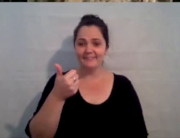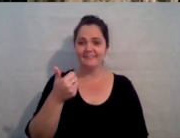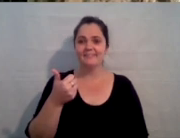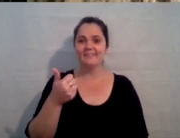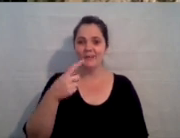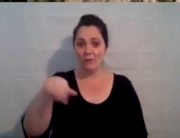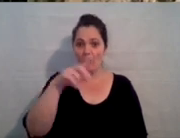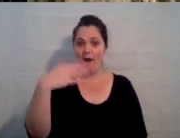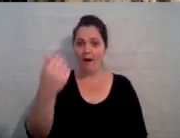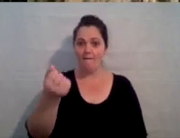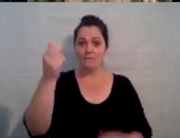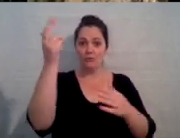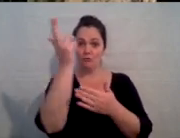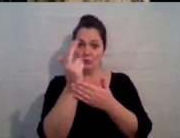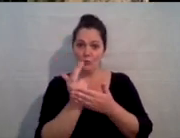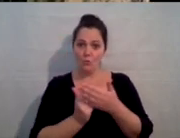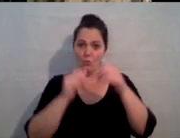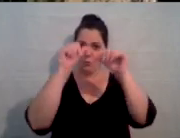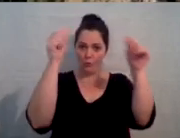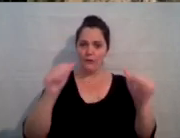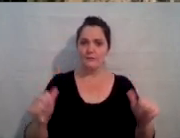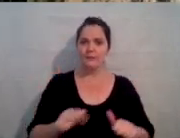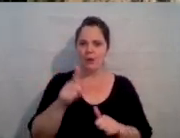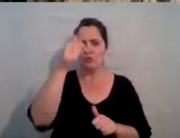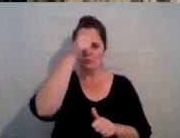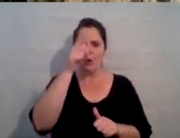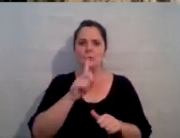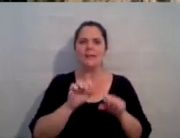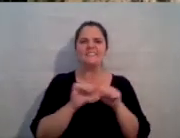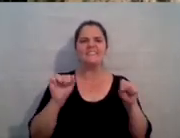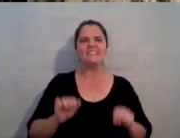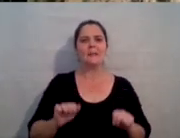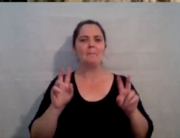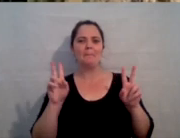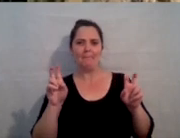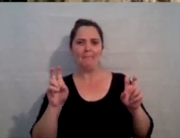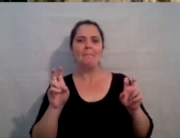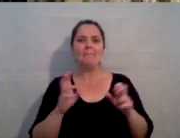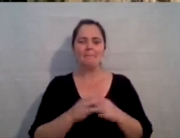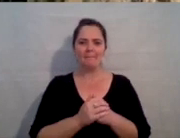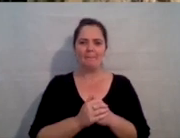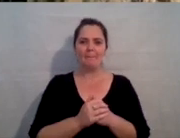you know the system that we're going to go through but let's review it one more time. Alright step one: you're looking.